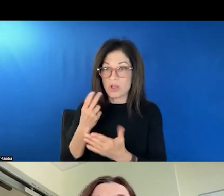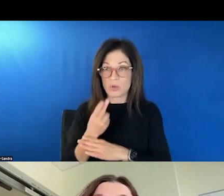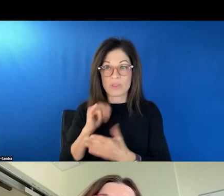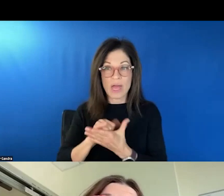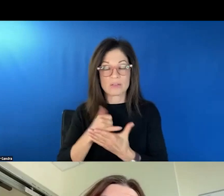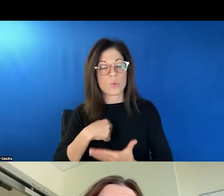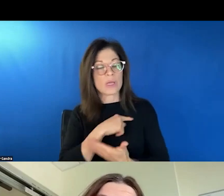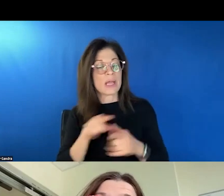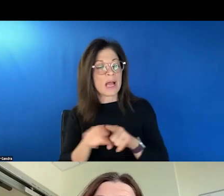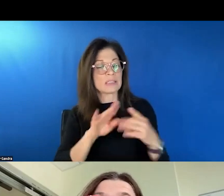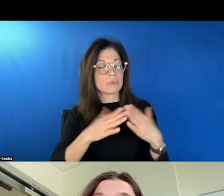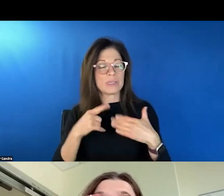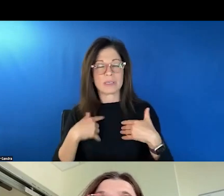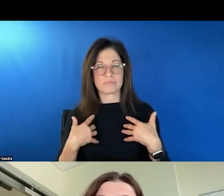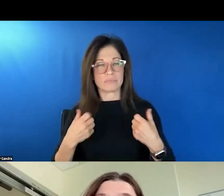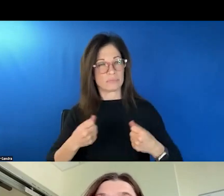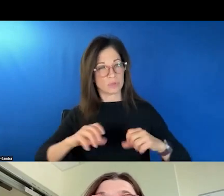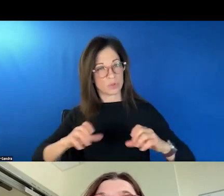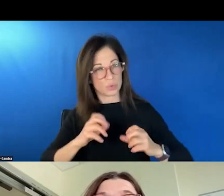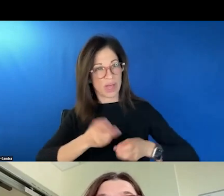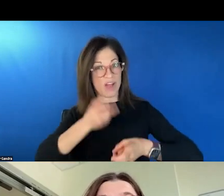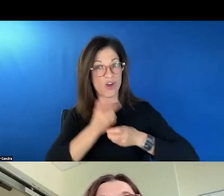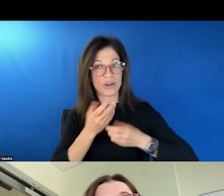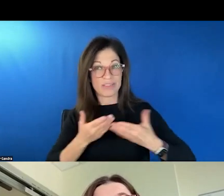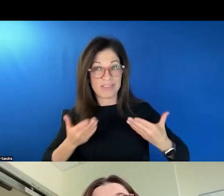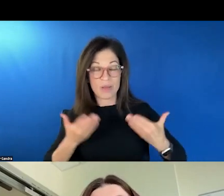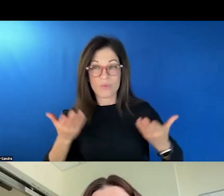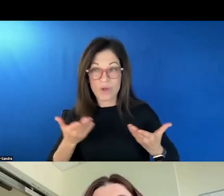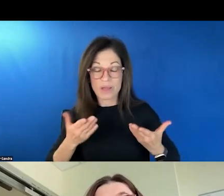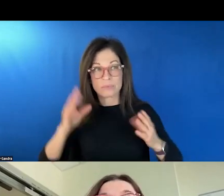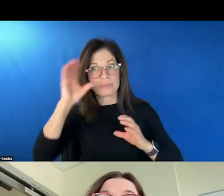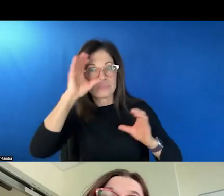NEED TO START DOING THE HARD THING AND LOOK FOR PROGRAMS AND LOOK